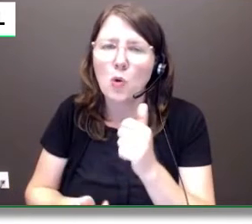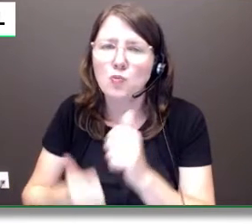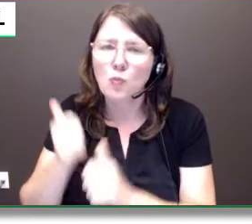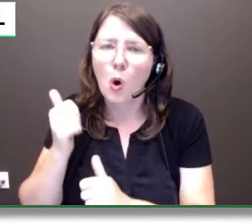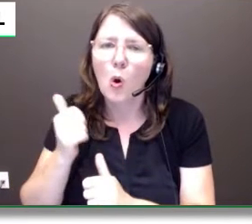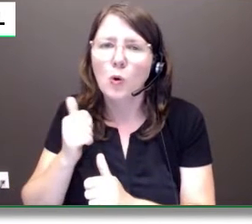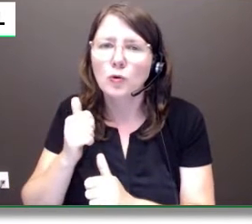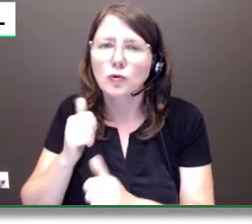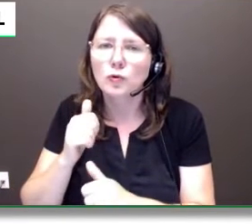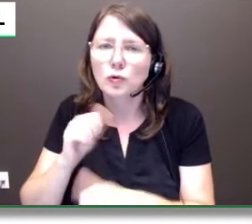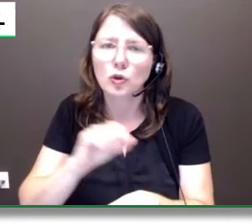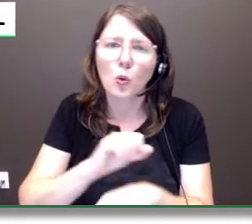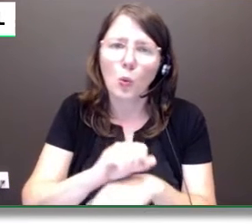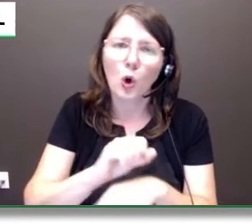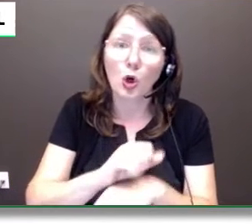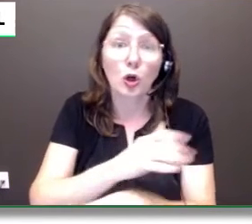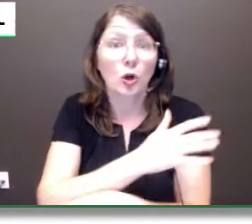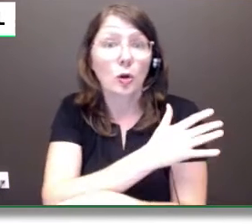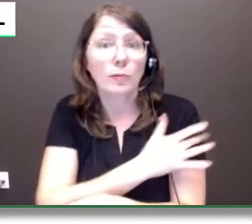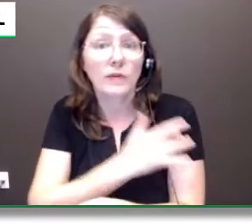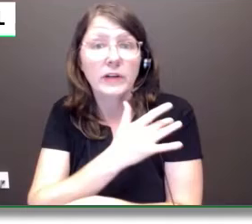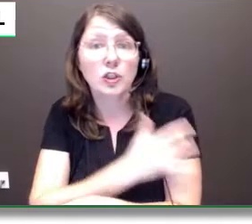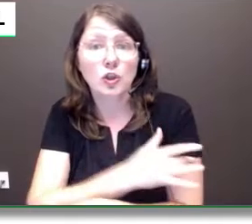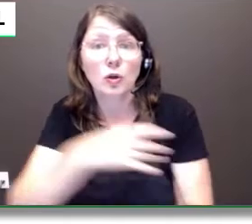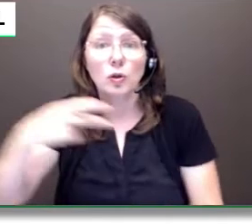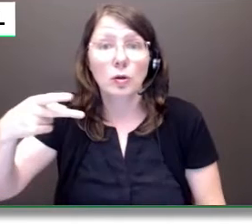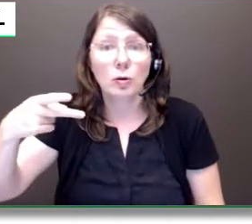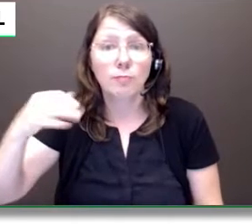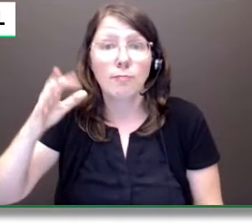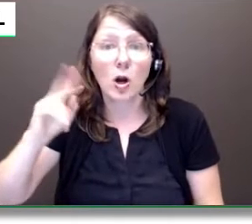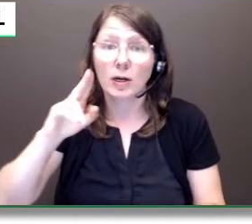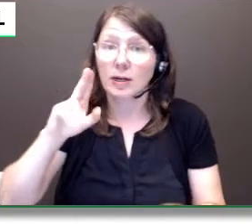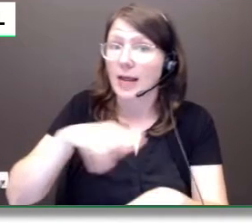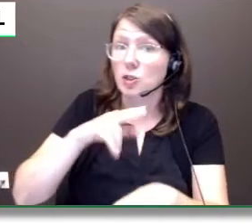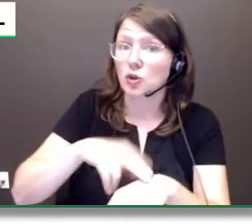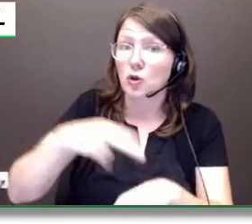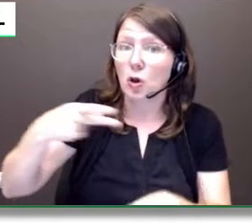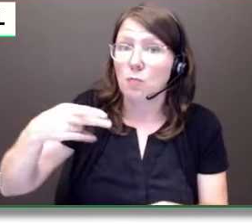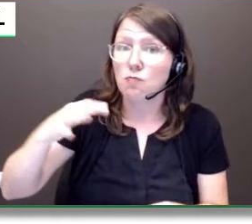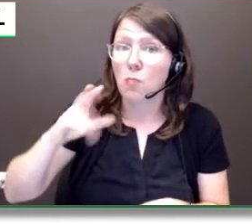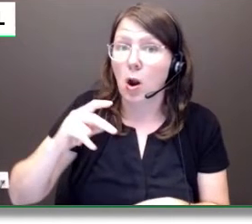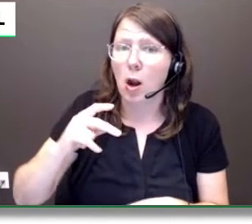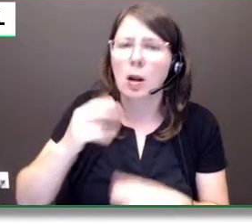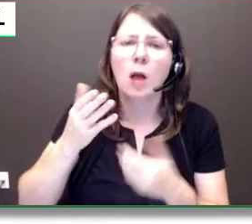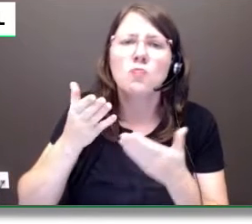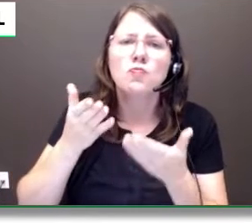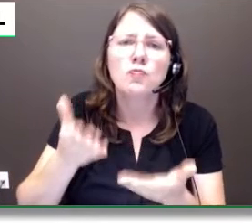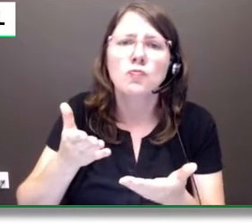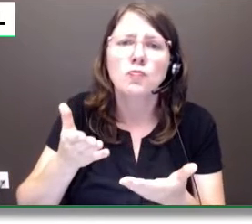national park so do you feel like there's a an opportunity there for parks to have a stronger collaboration with